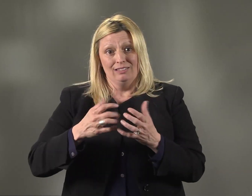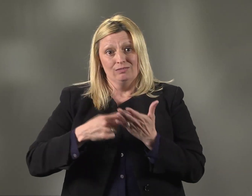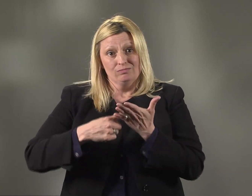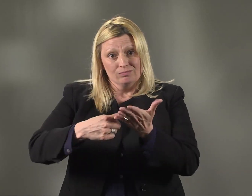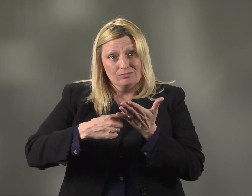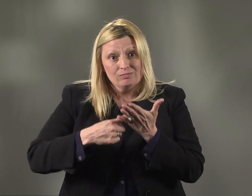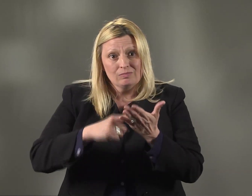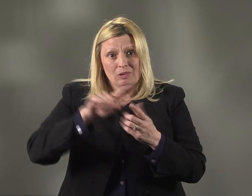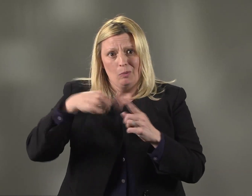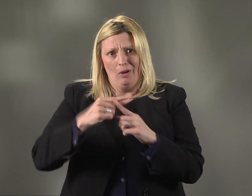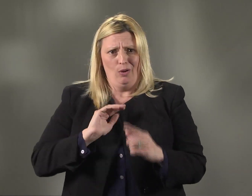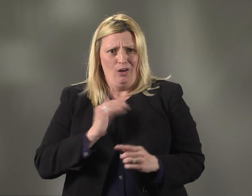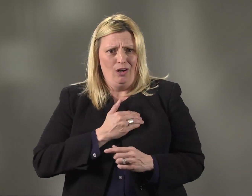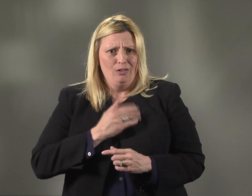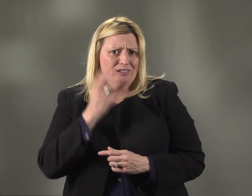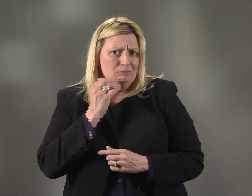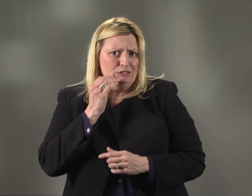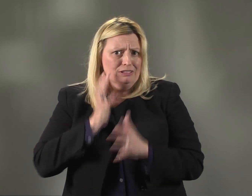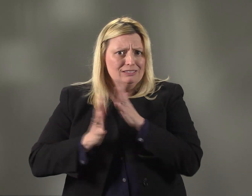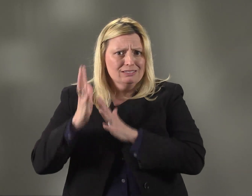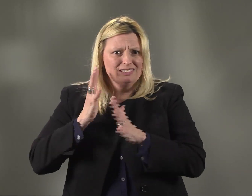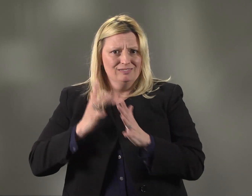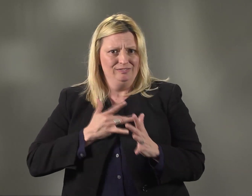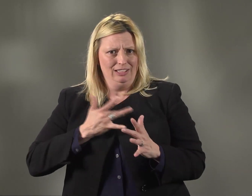The class also talked about the hurt we experienced